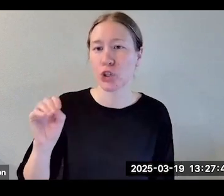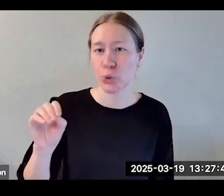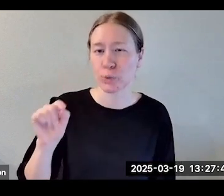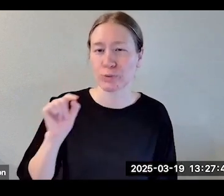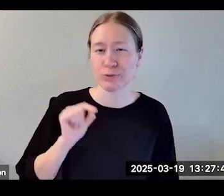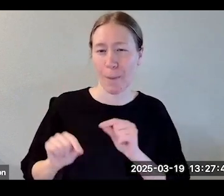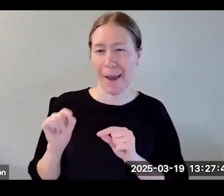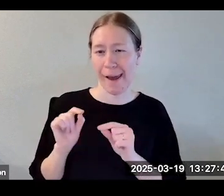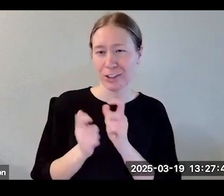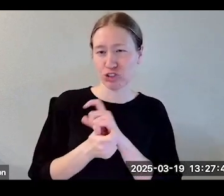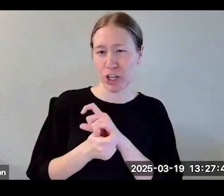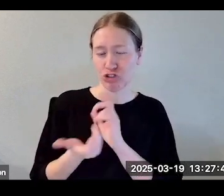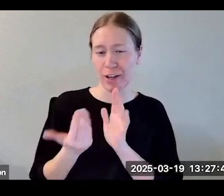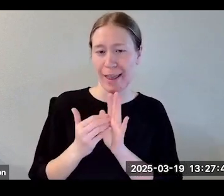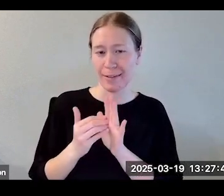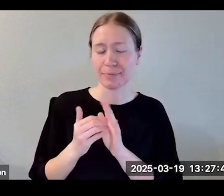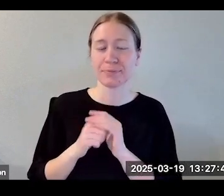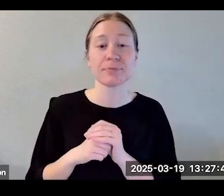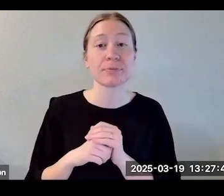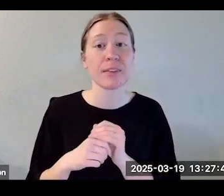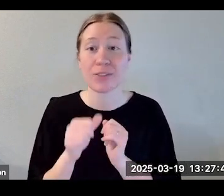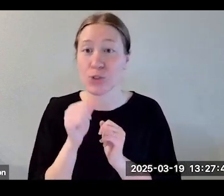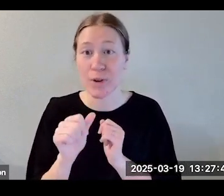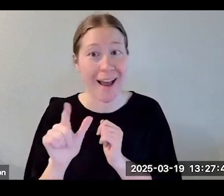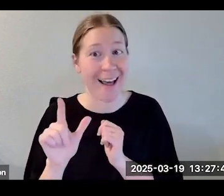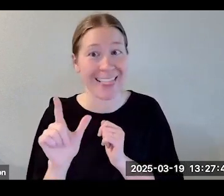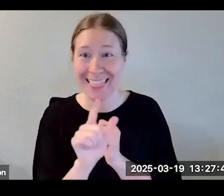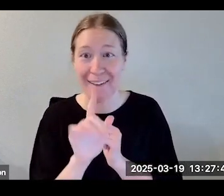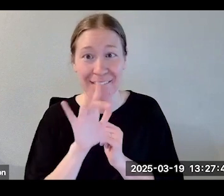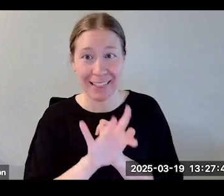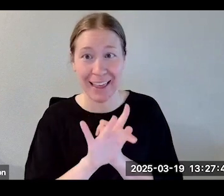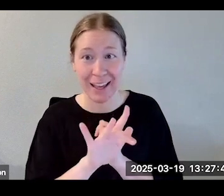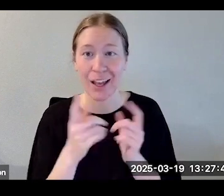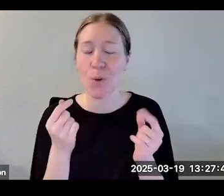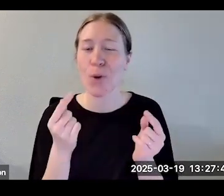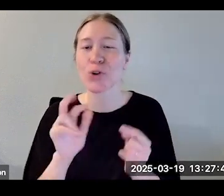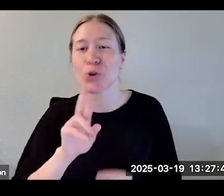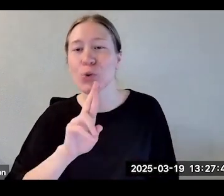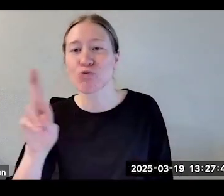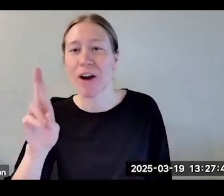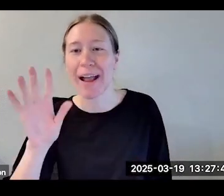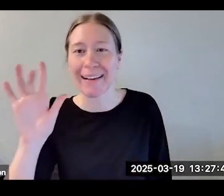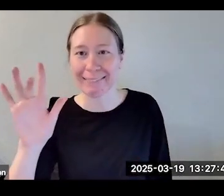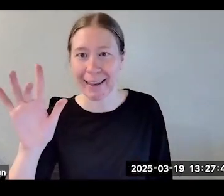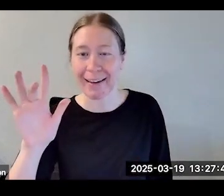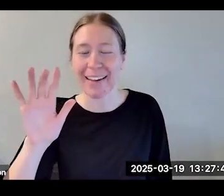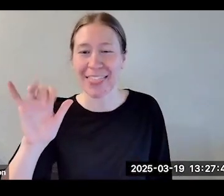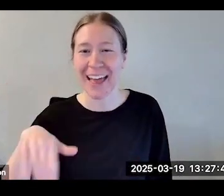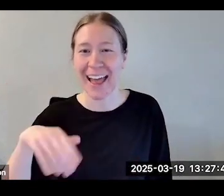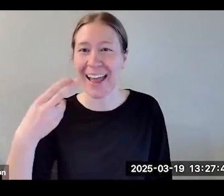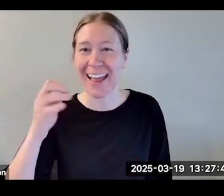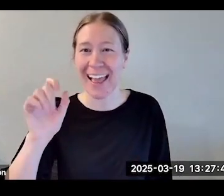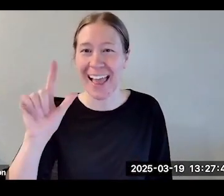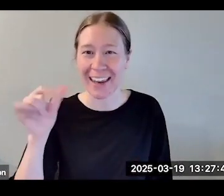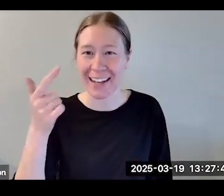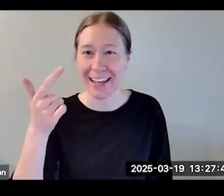And instead of just left-clicking heading one, we can right-click that heading and there's a couple of different options that we have.